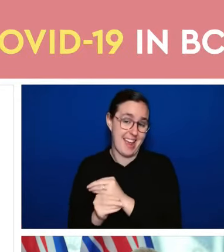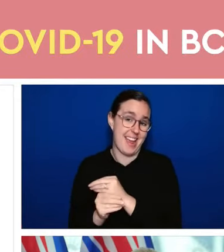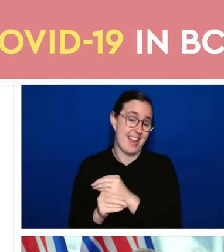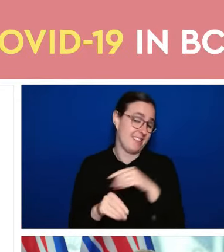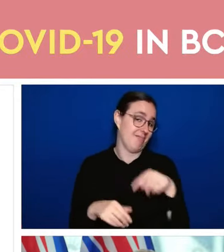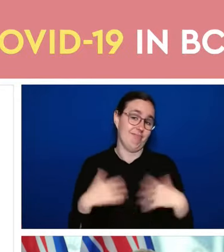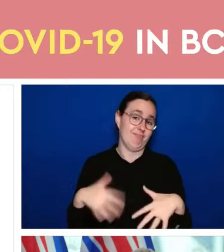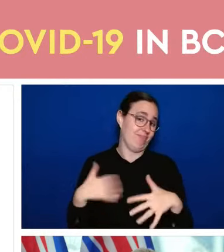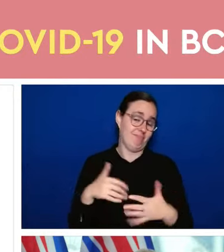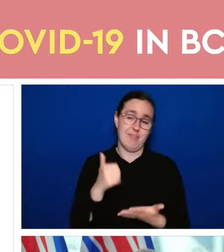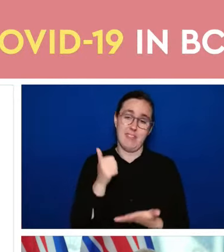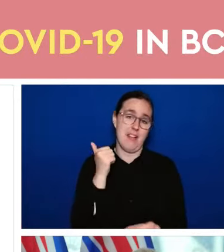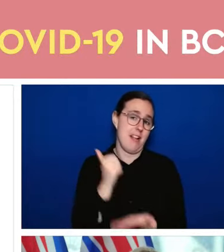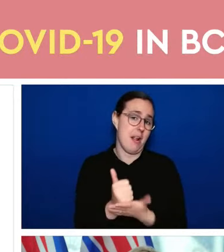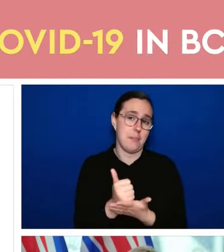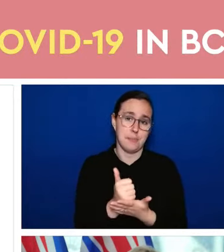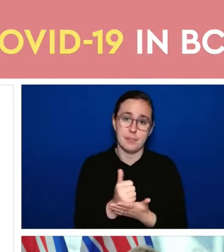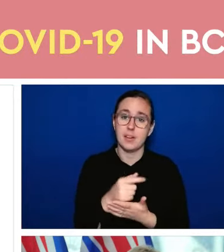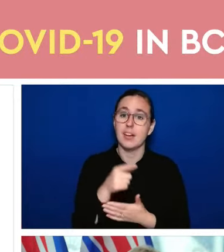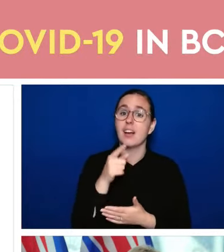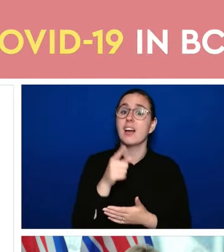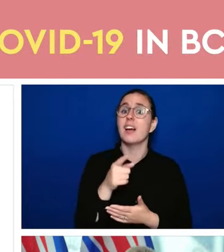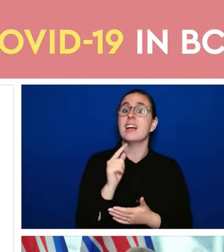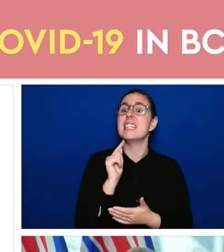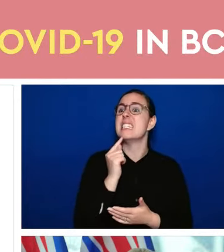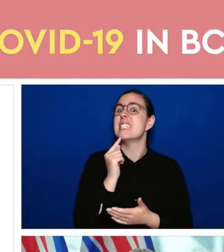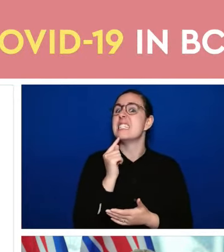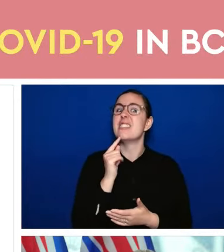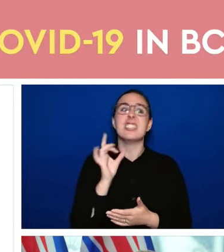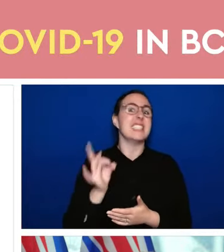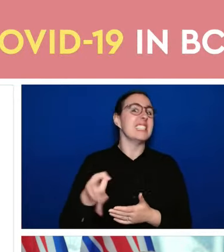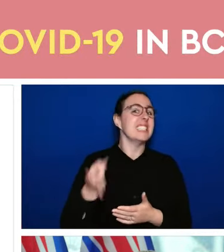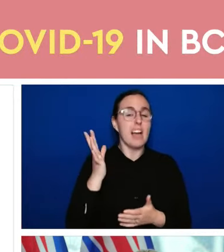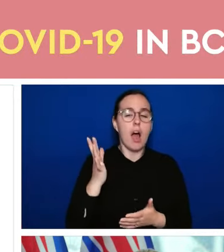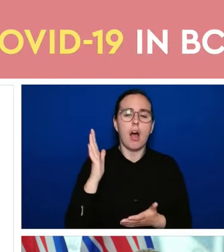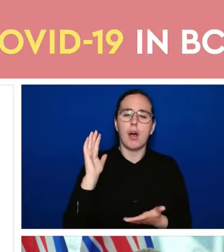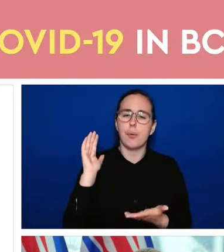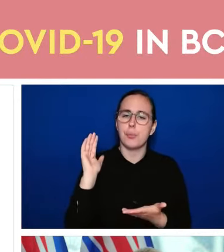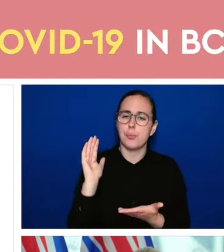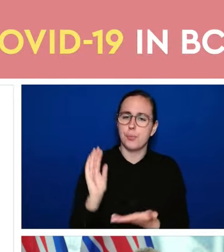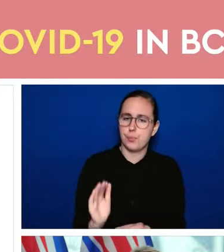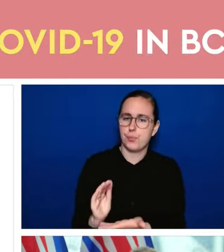comes. And I recognised from many people who are clinically